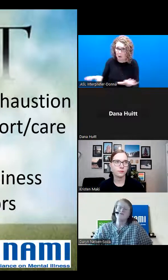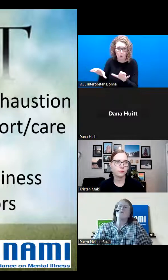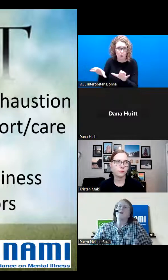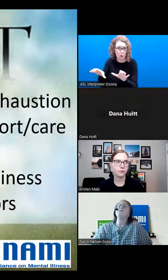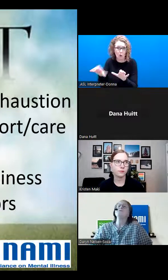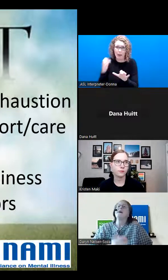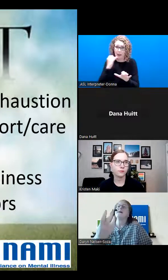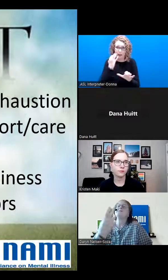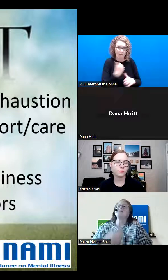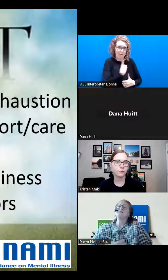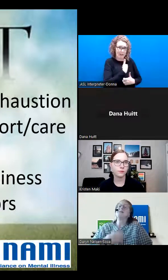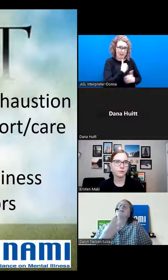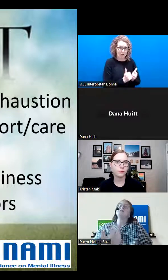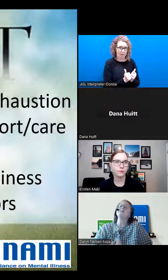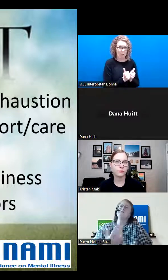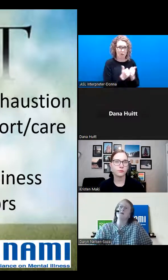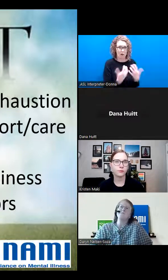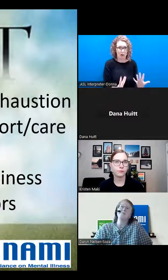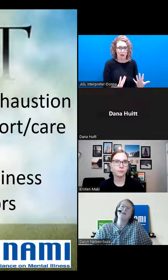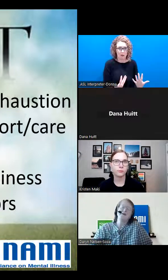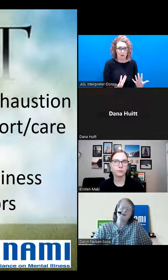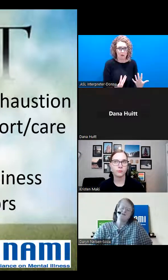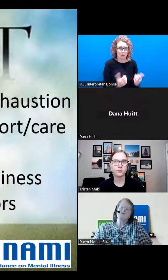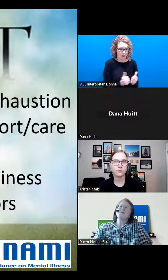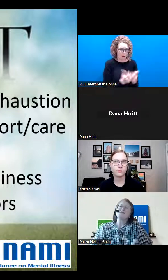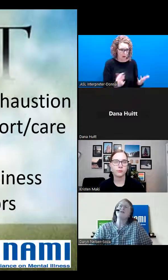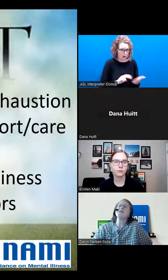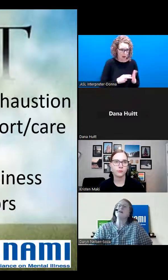you can access through your local air agency on aging